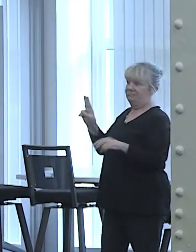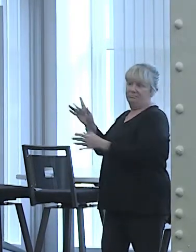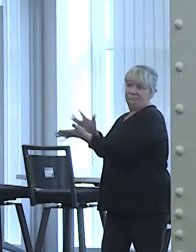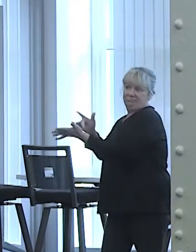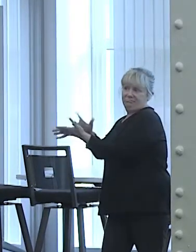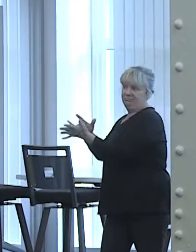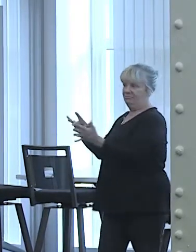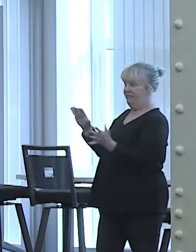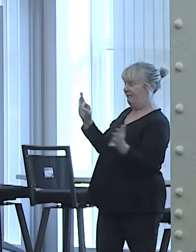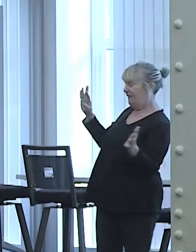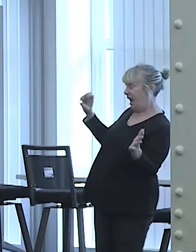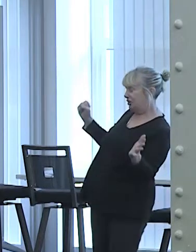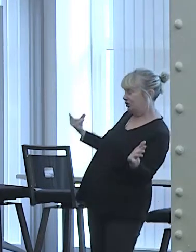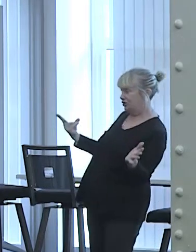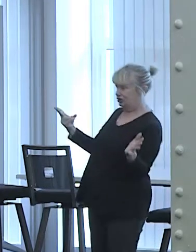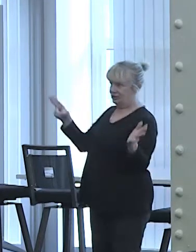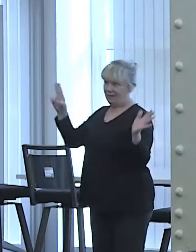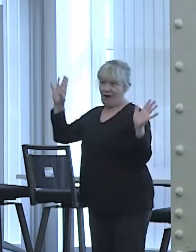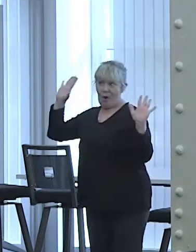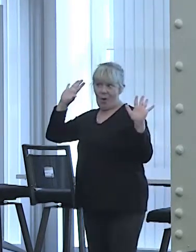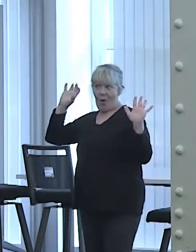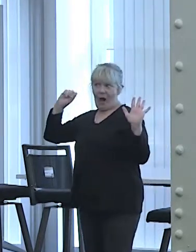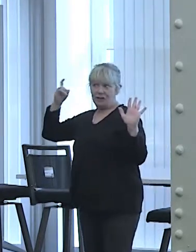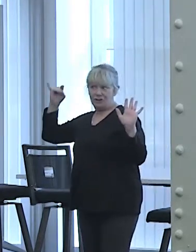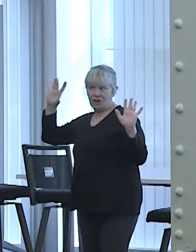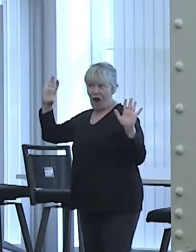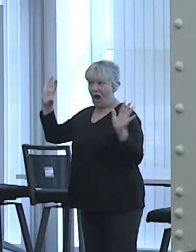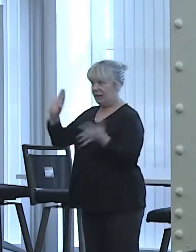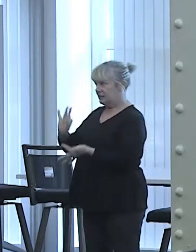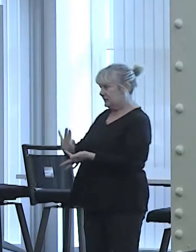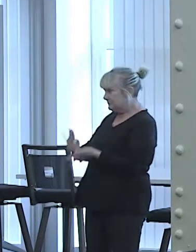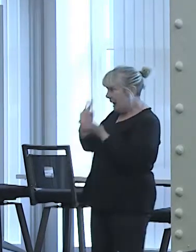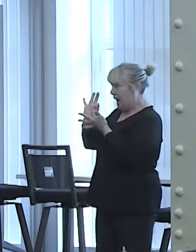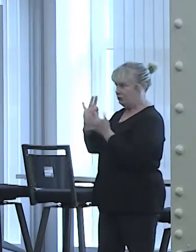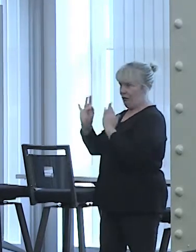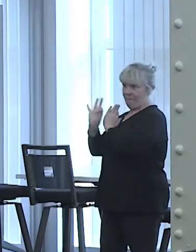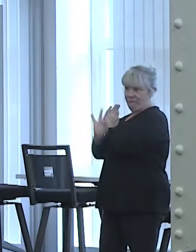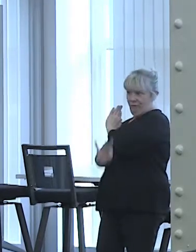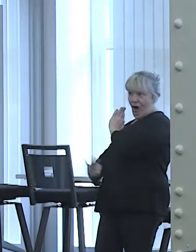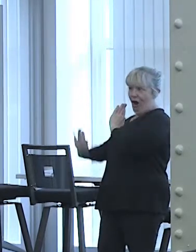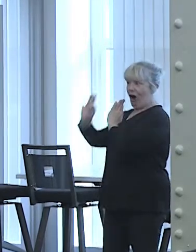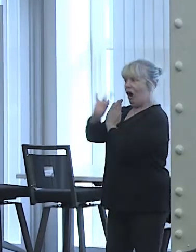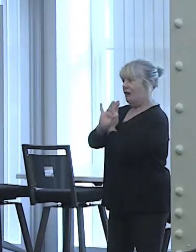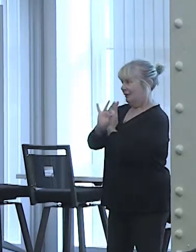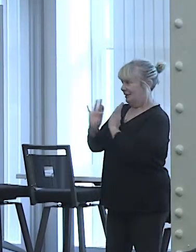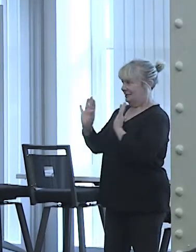to be treated as exotic, special, foreign, some new fantastic experience,